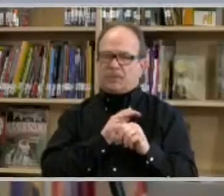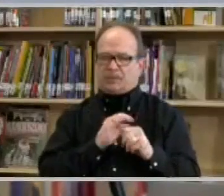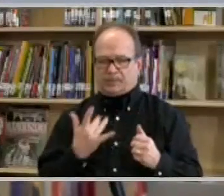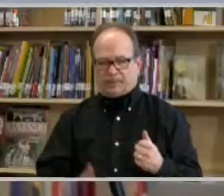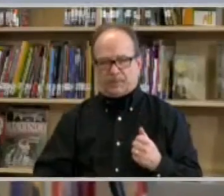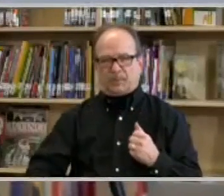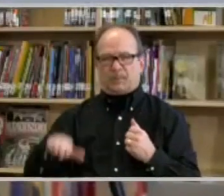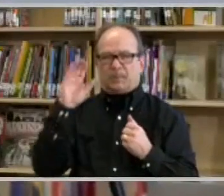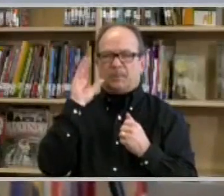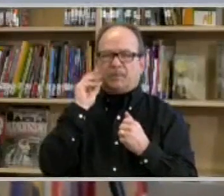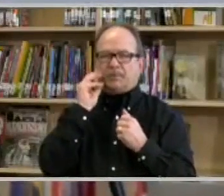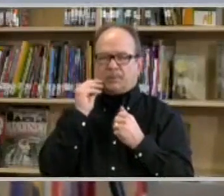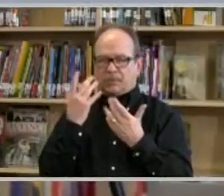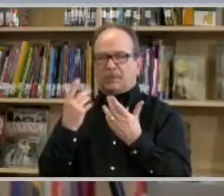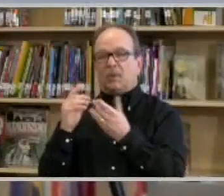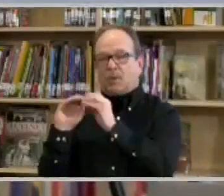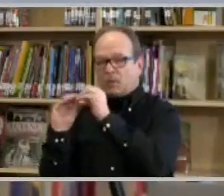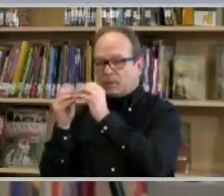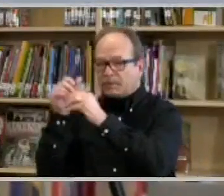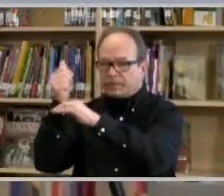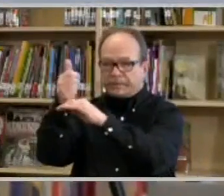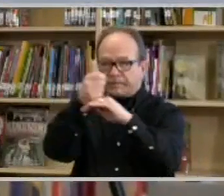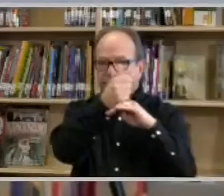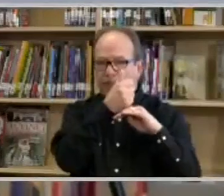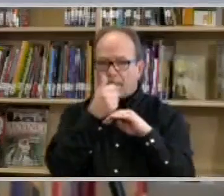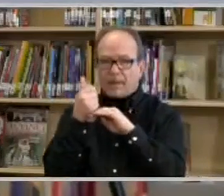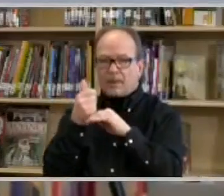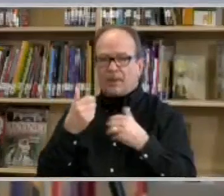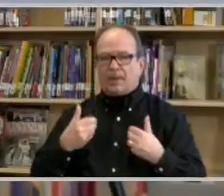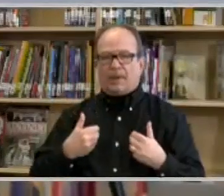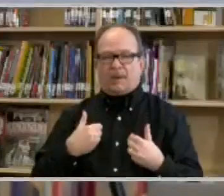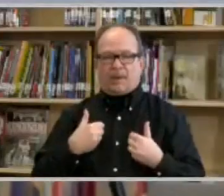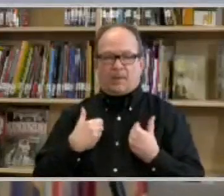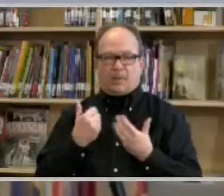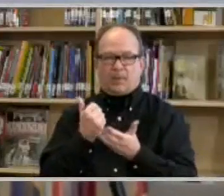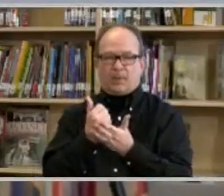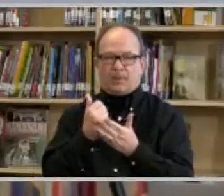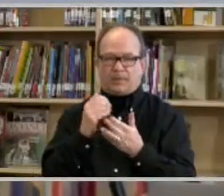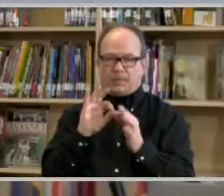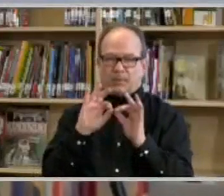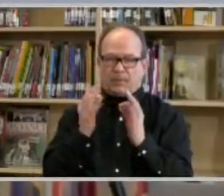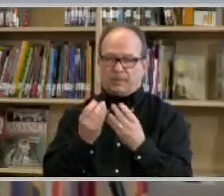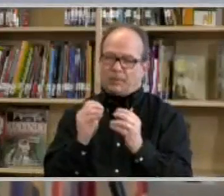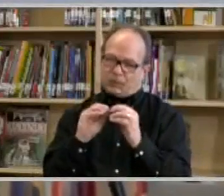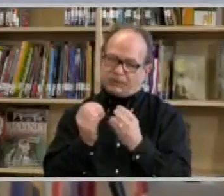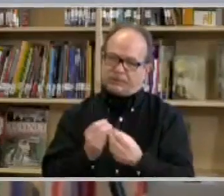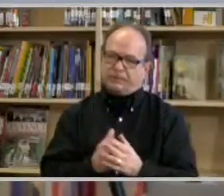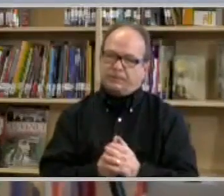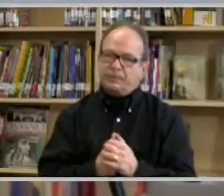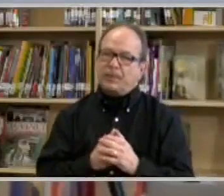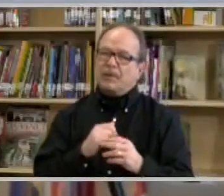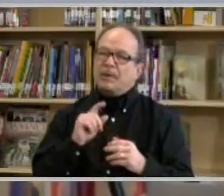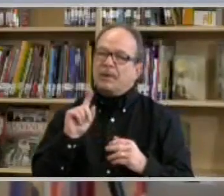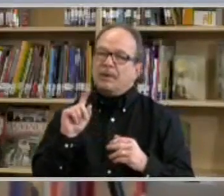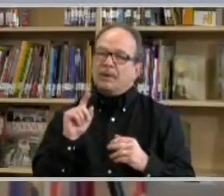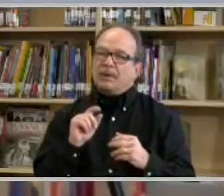STILL INTERACTING WITH OUR ENVIRONMENT, AND THERE ARE LOT OF ORGANIZATIONS THAT ARE JUST OUT THERE.